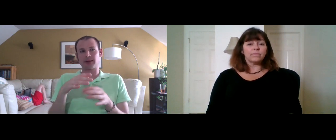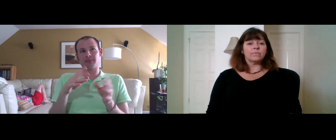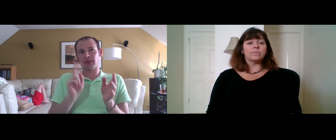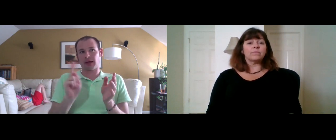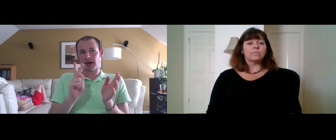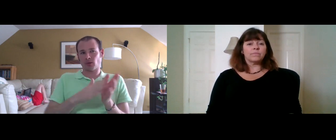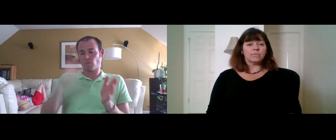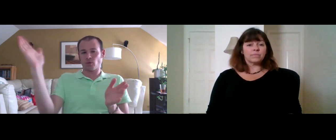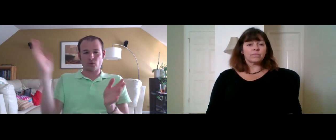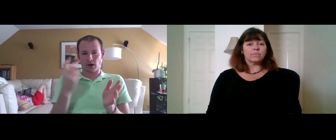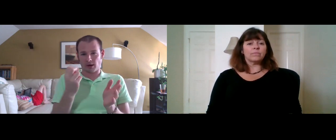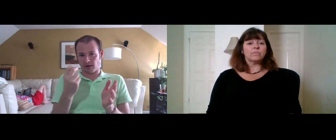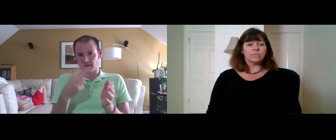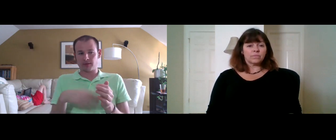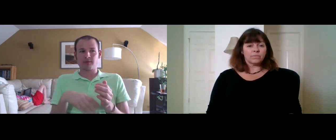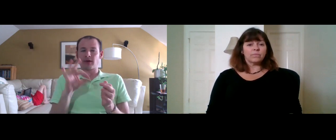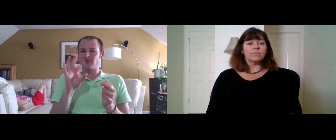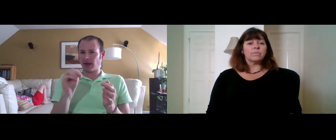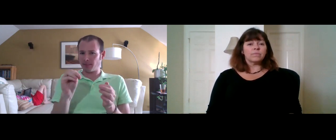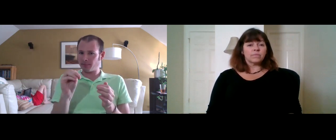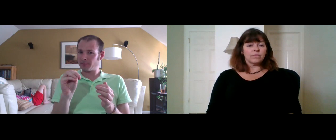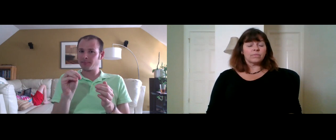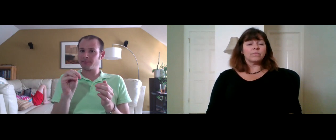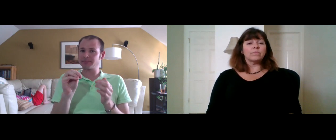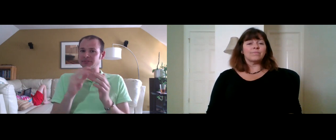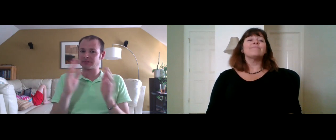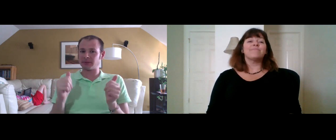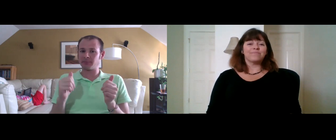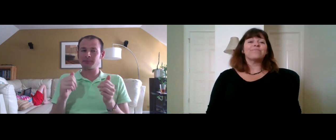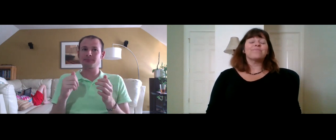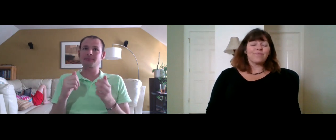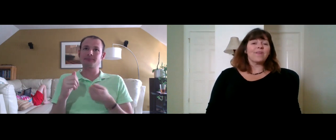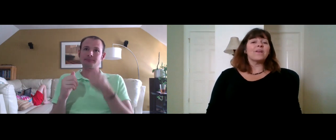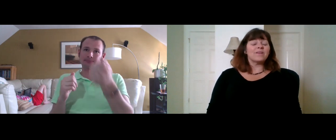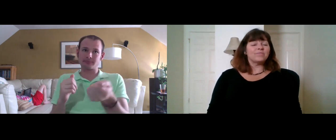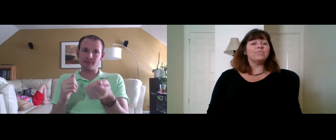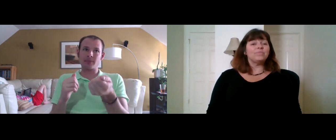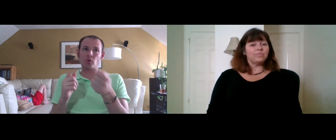kindergarten through 12th grade I had an FM system